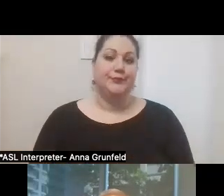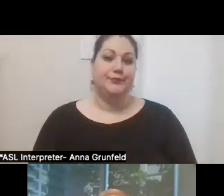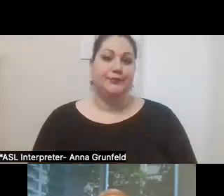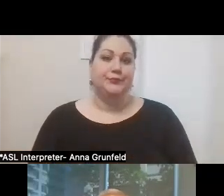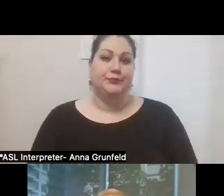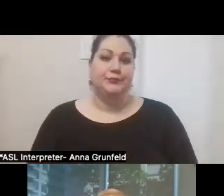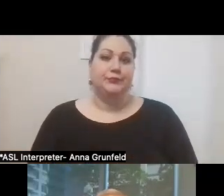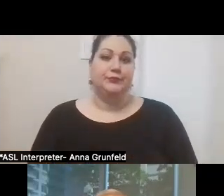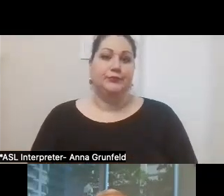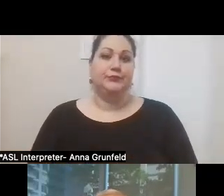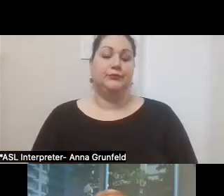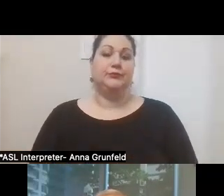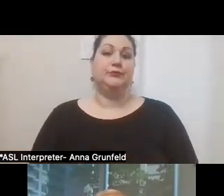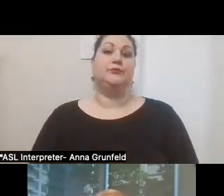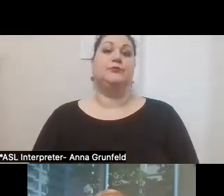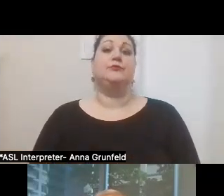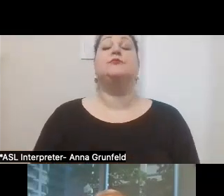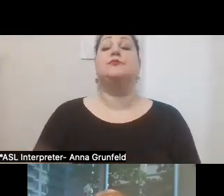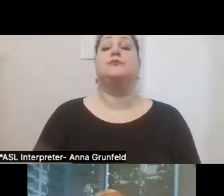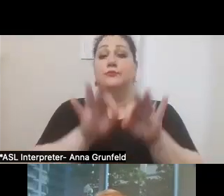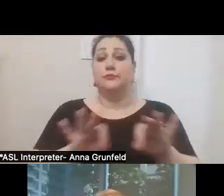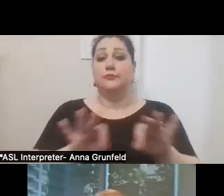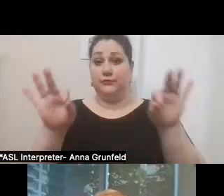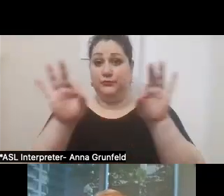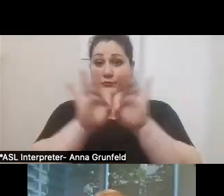It's important to realize that the landscape of